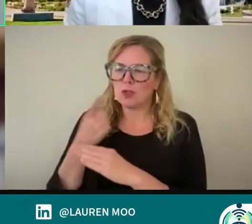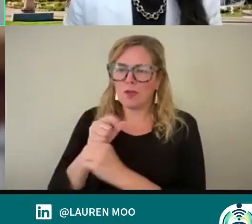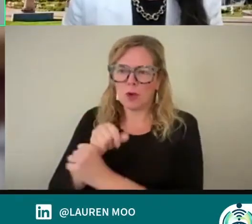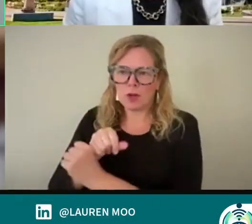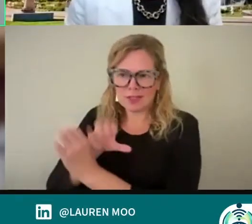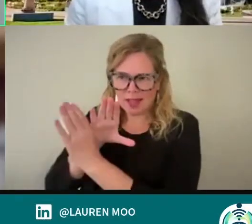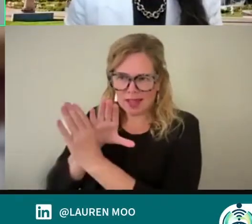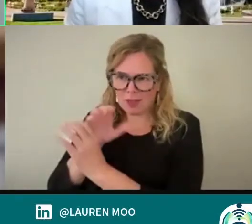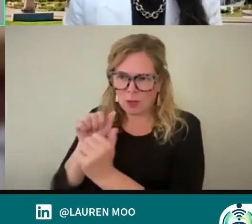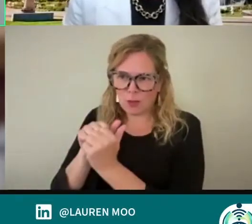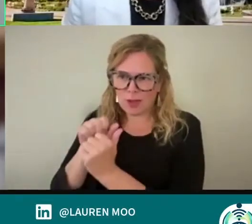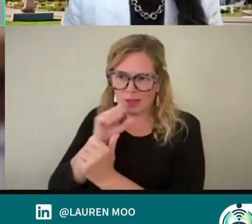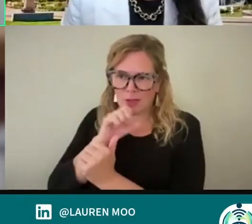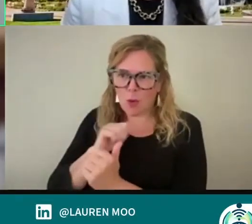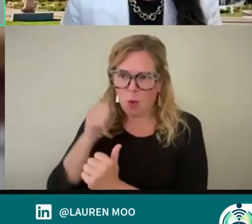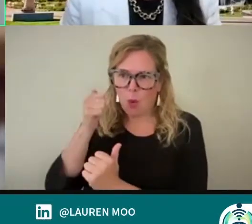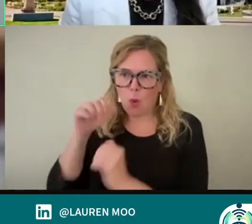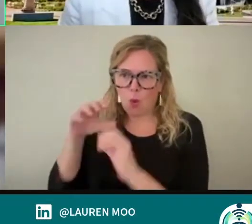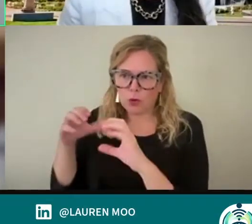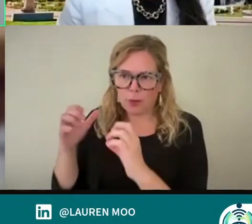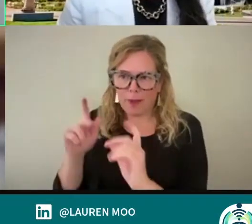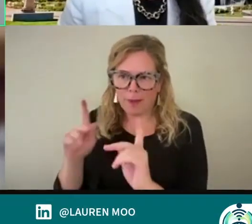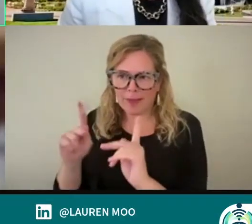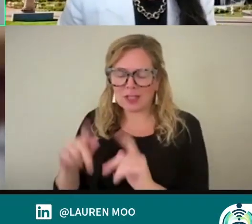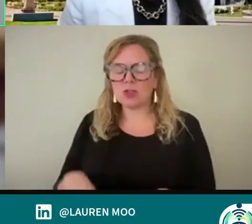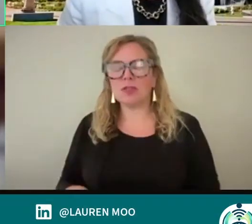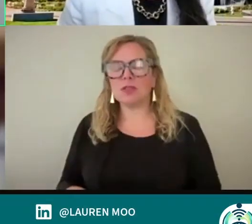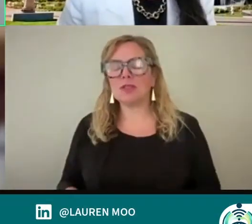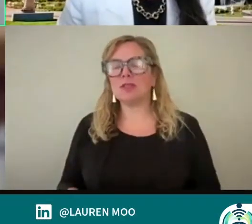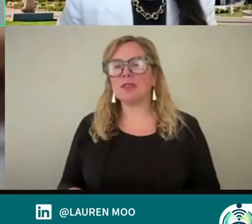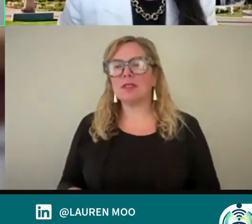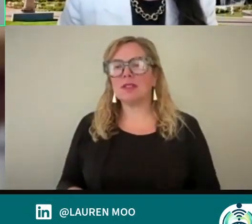especially with dementia. If anything, as I sort of shared with you, I think it's the opposite.